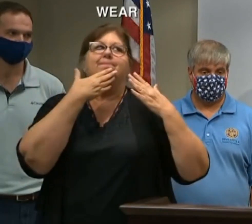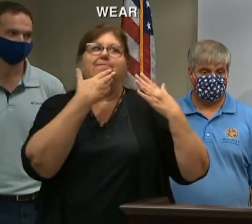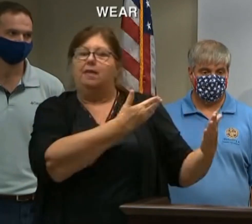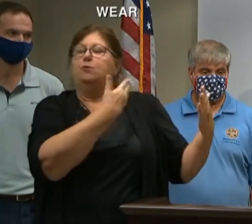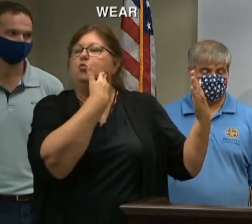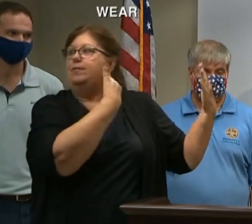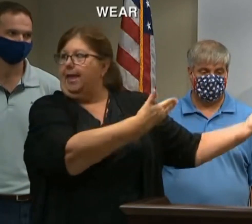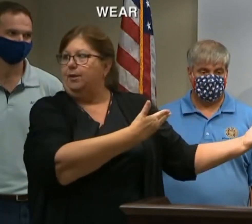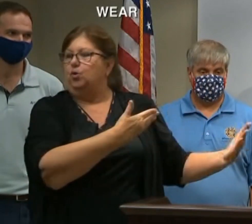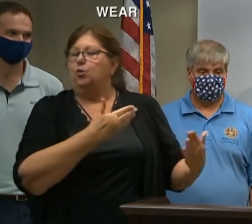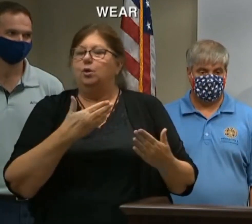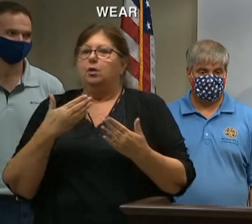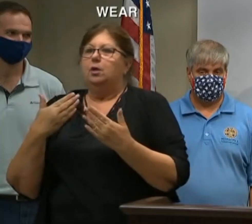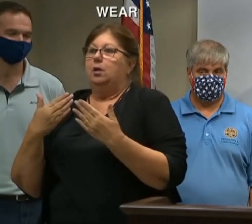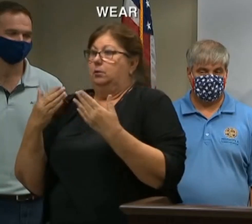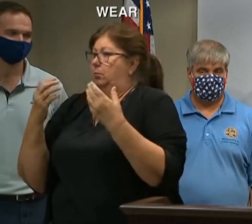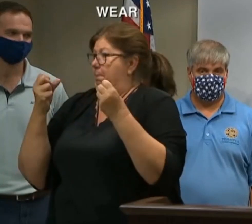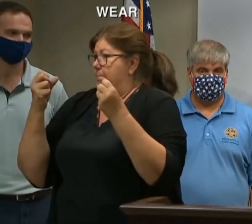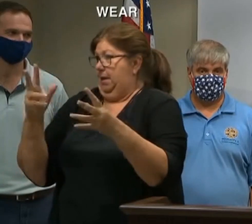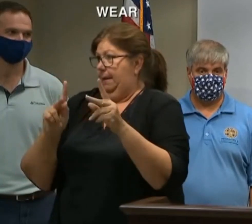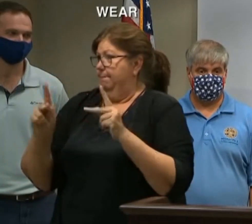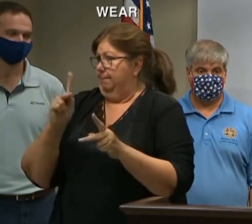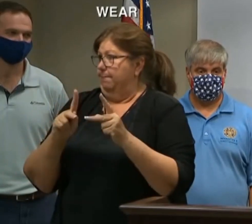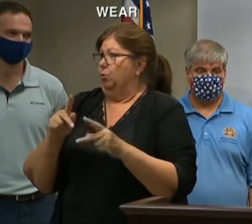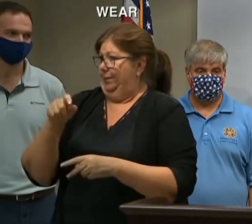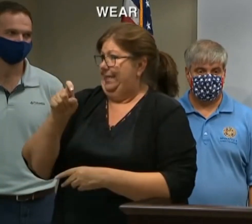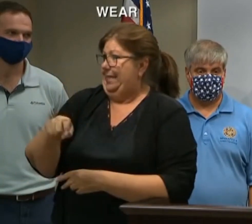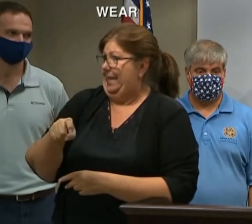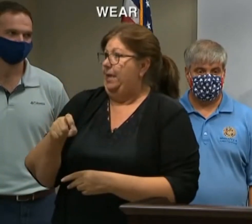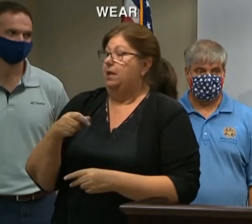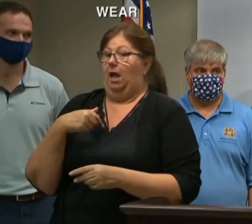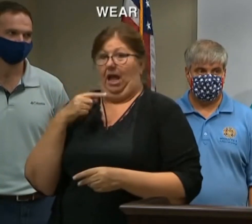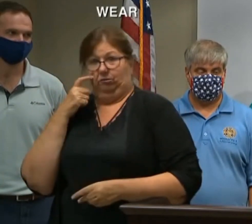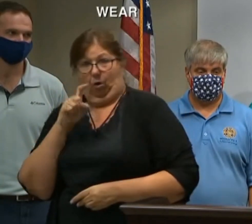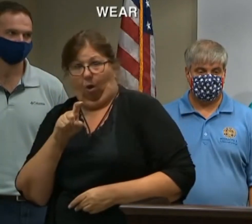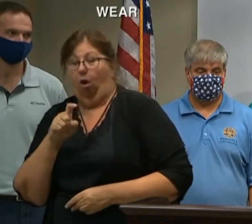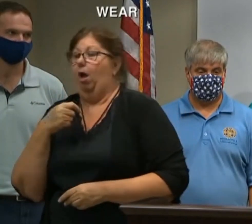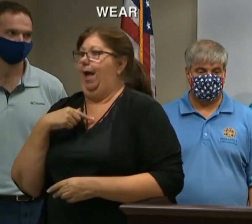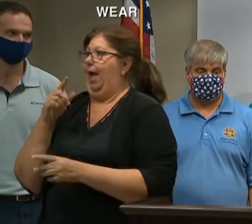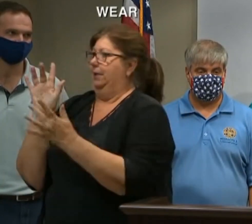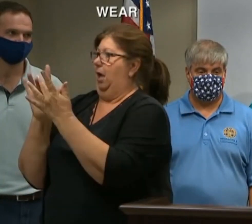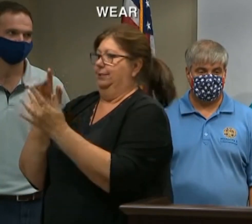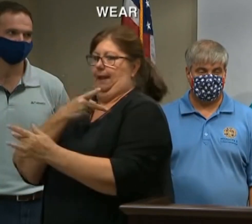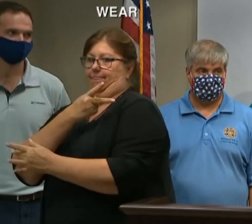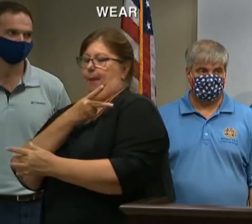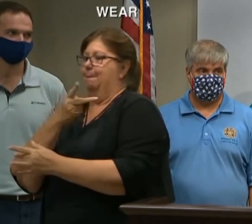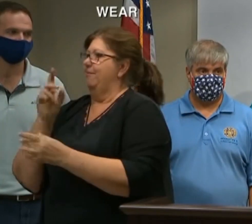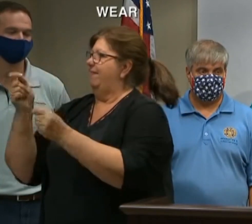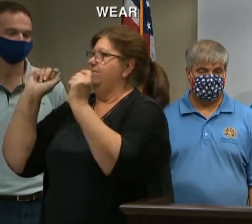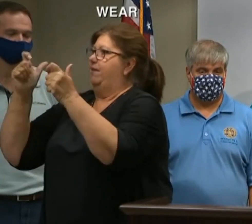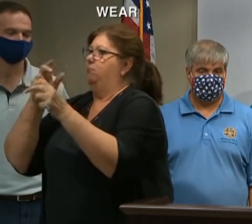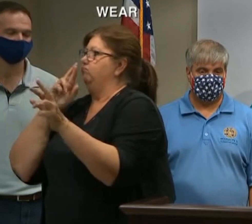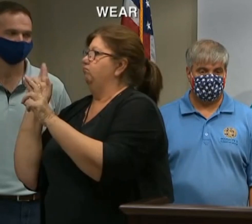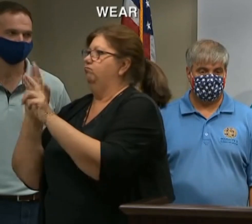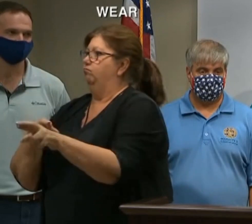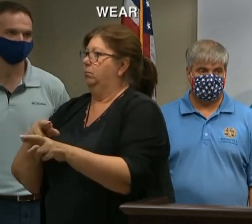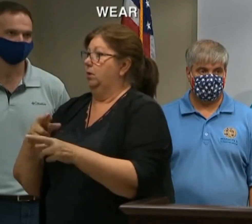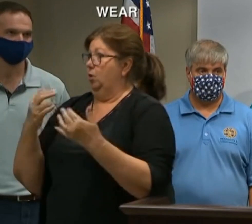we saw there a lot of people who were in need who needed resources i got the resources that they needed um i've been at three sites today rick and